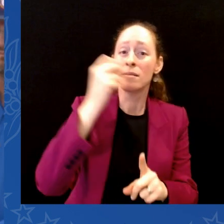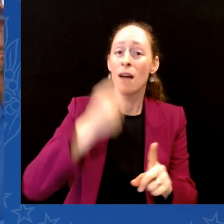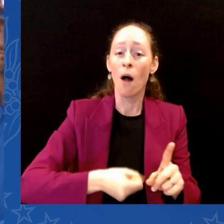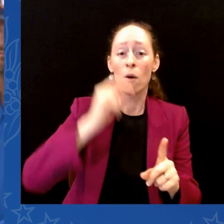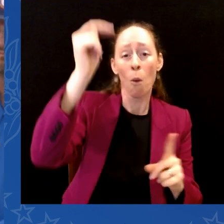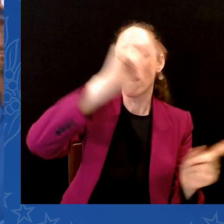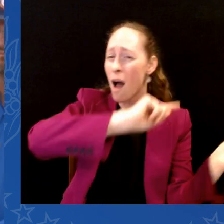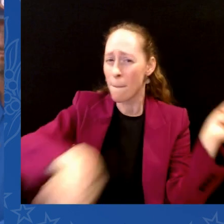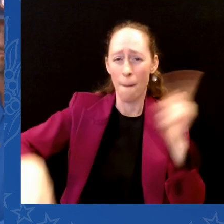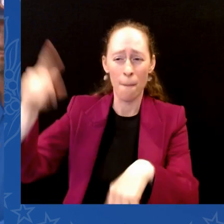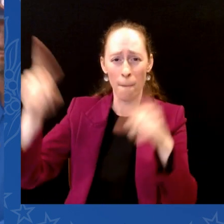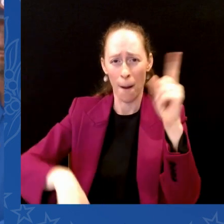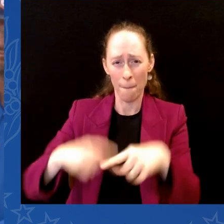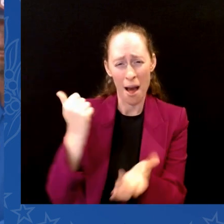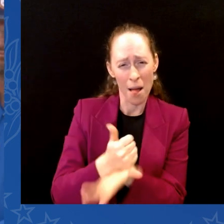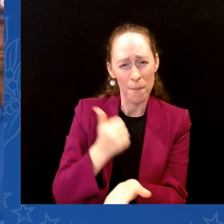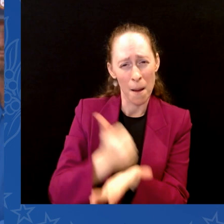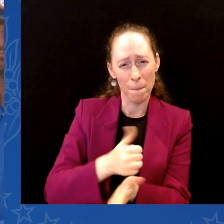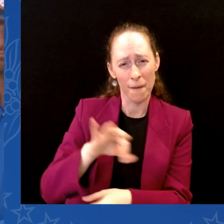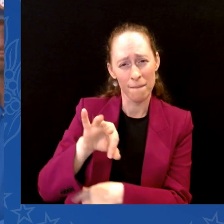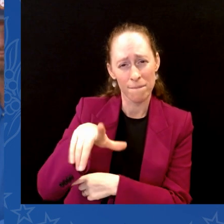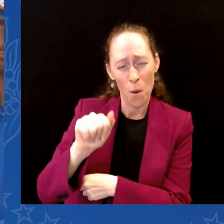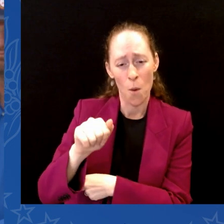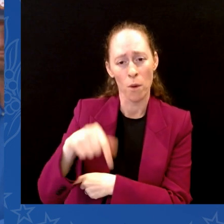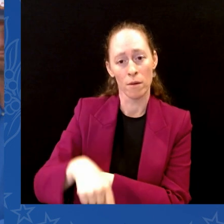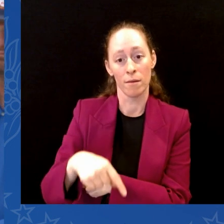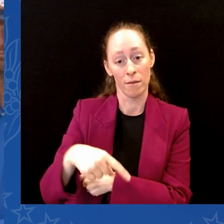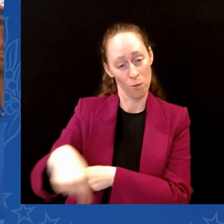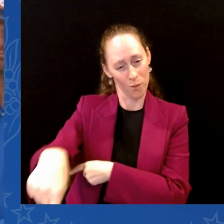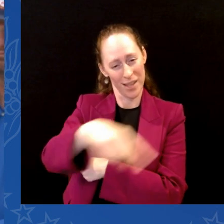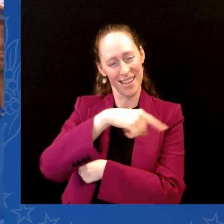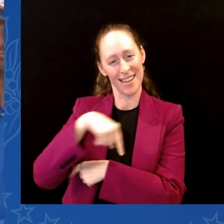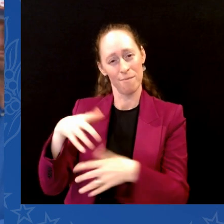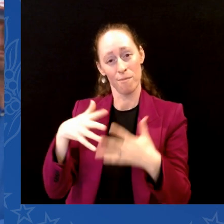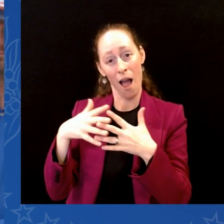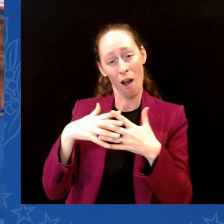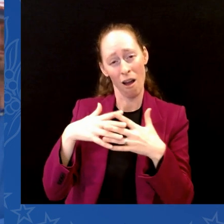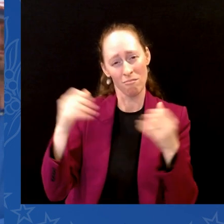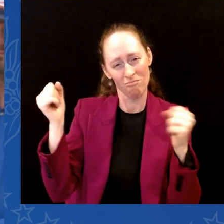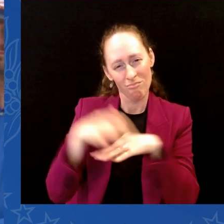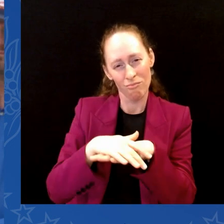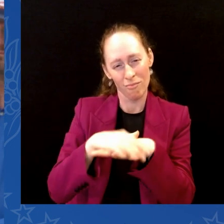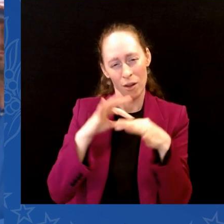And I really mean it: America coming together. FEMA has also delivered, as has been mentioned,